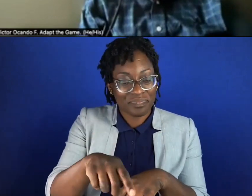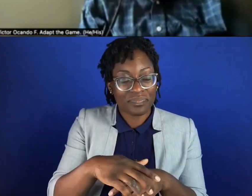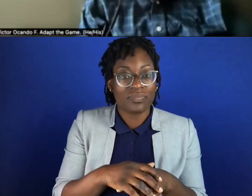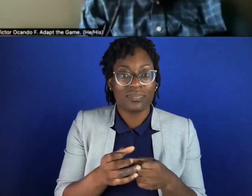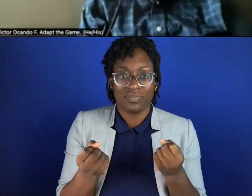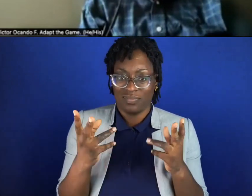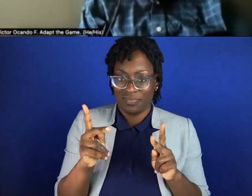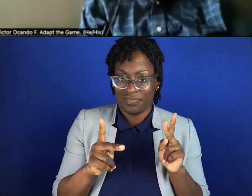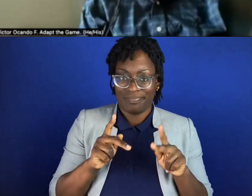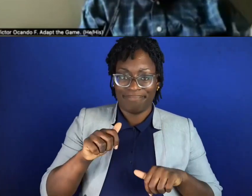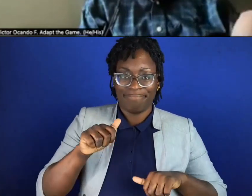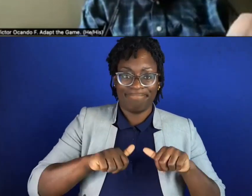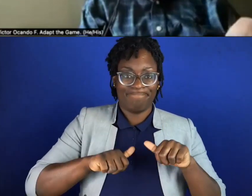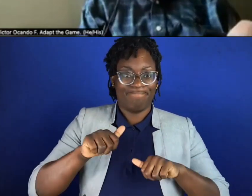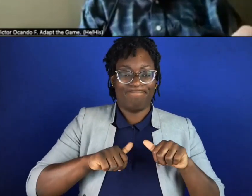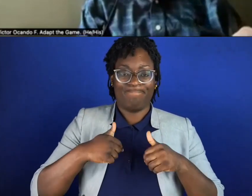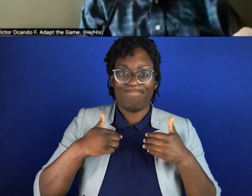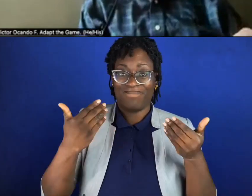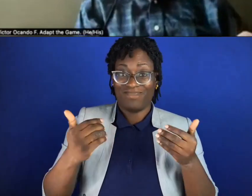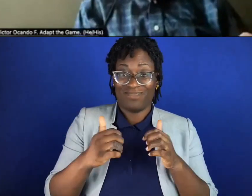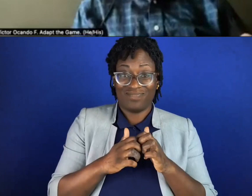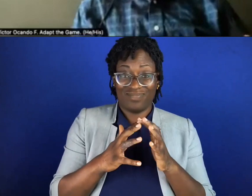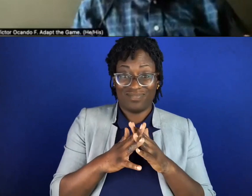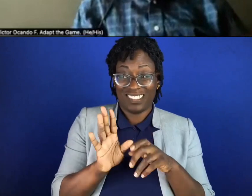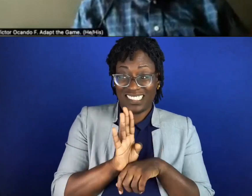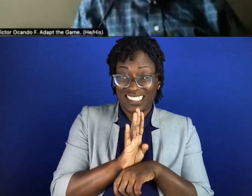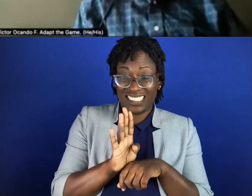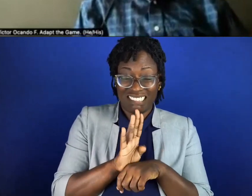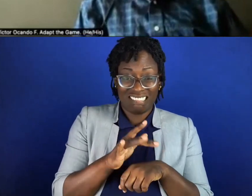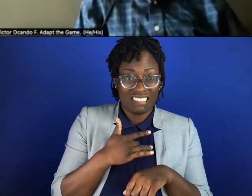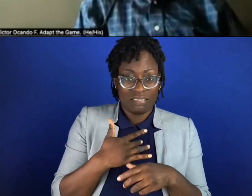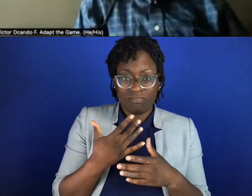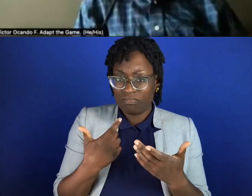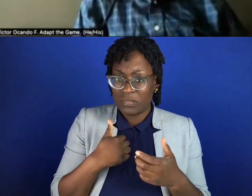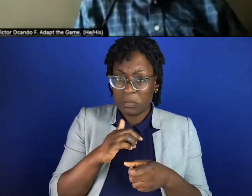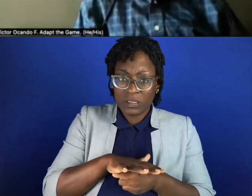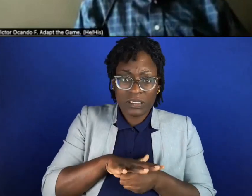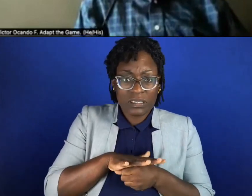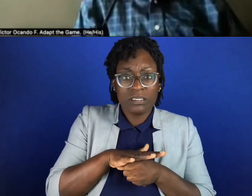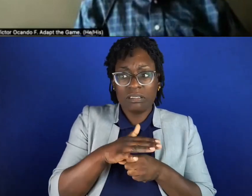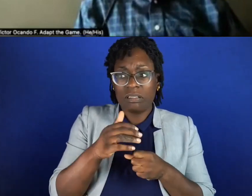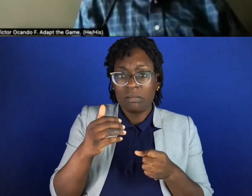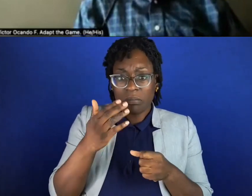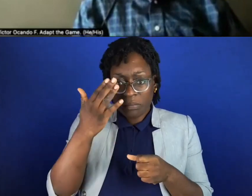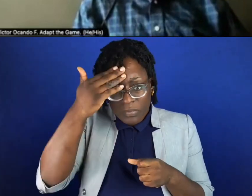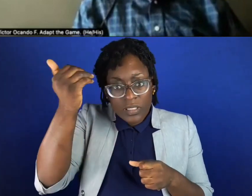a business because they feel like they have to every single apart of it. Can you share